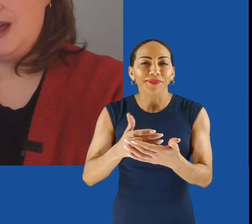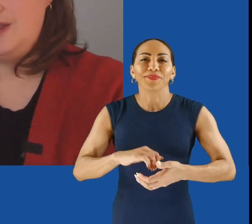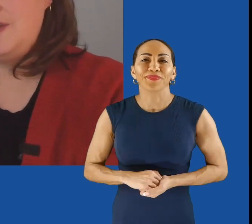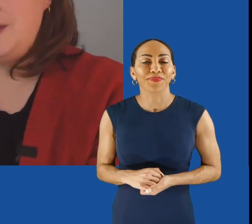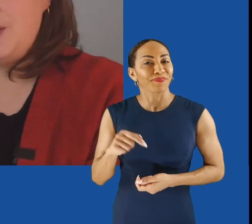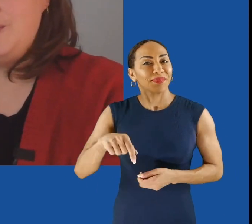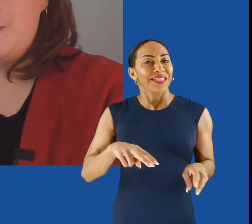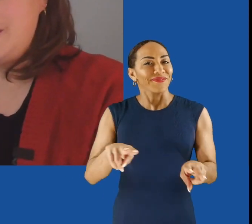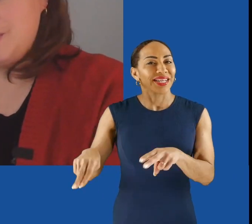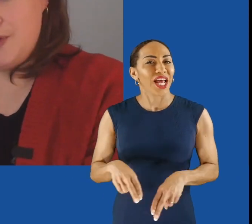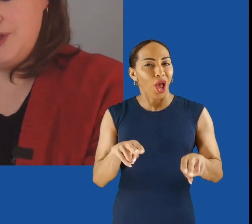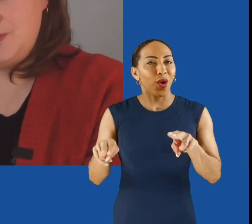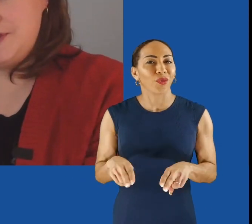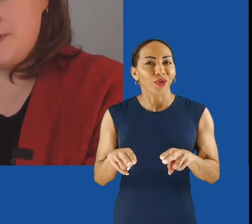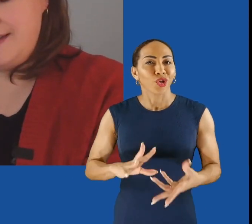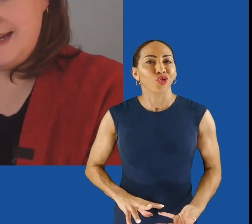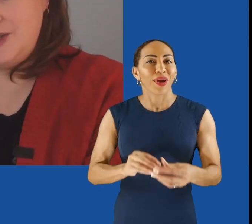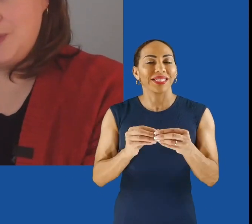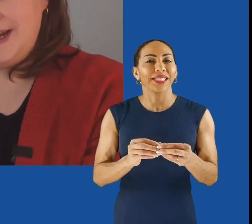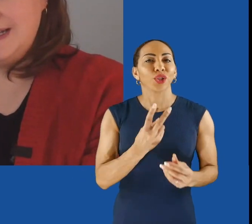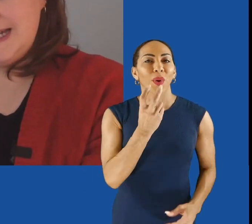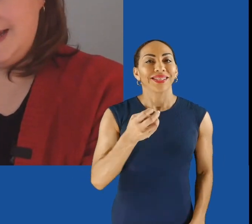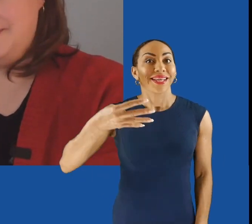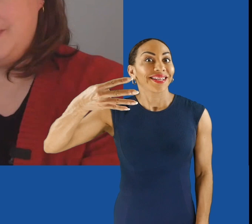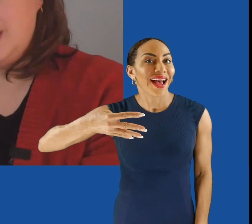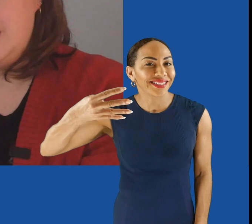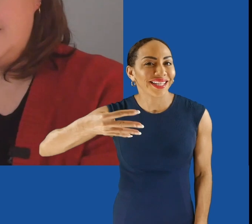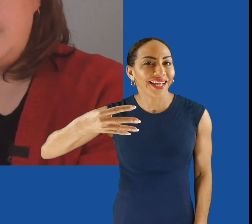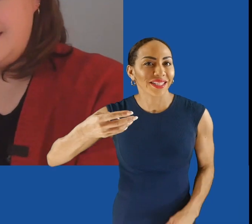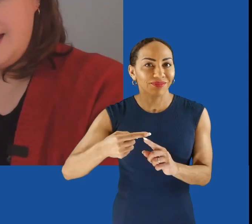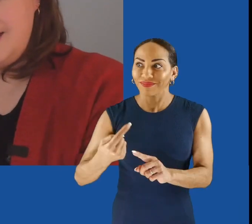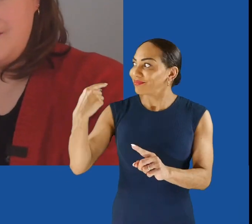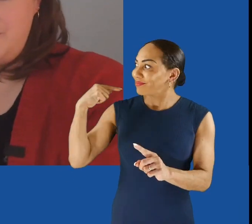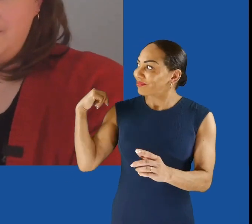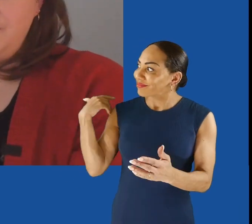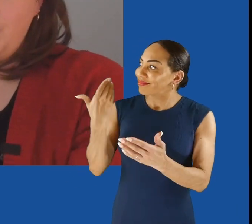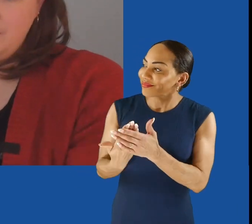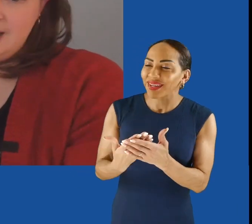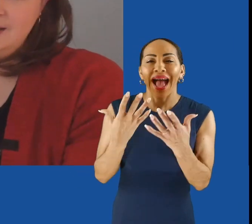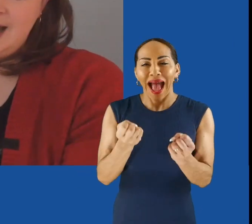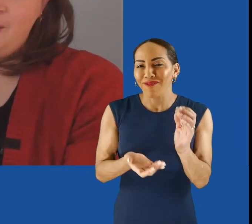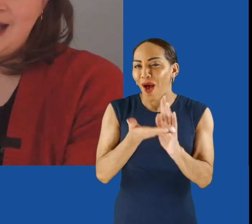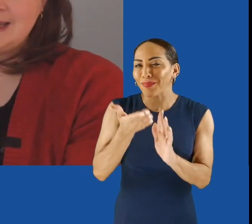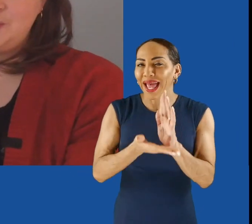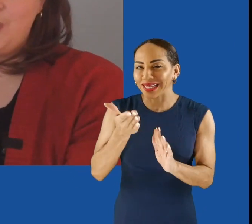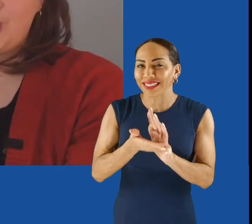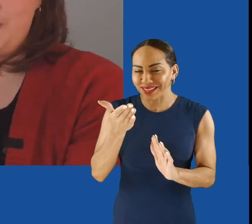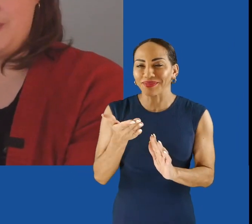The video you're about to watch was created in 2019. Since then, there have been a few updates to how Access to Work operates.